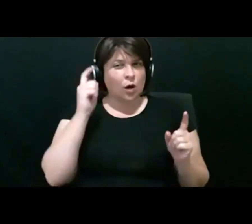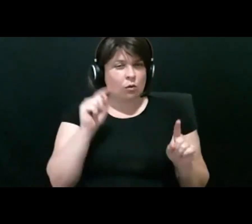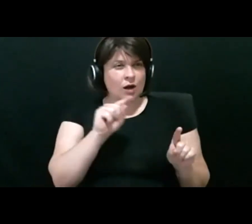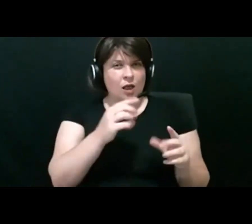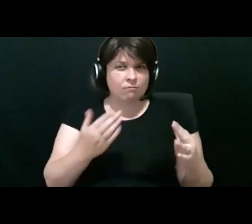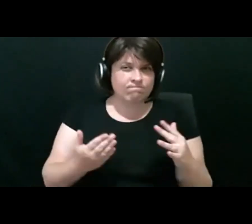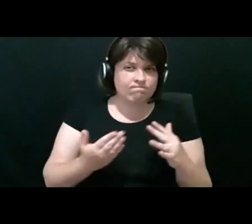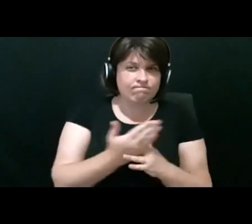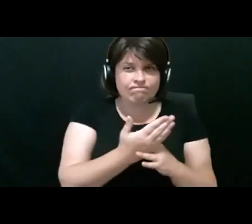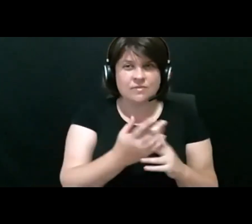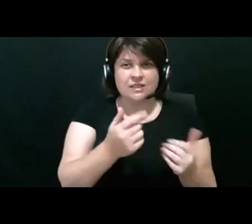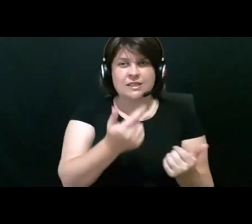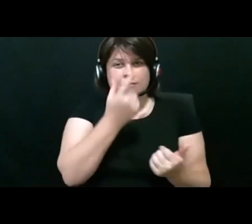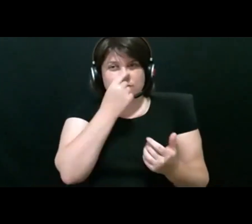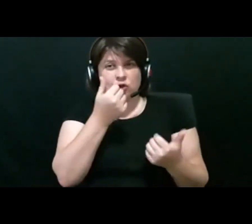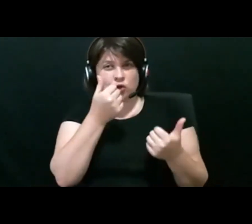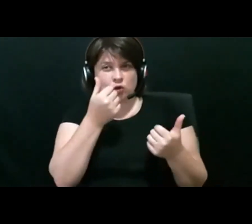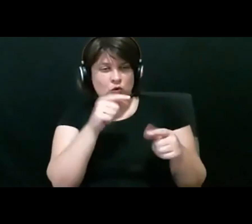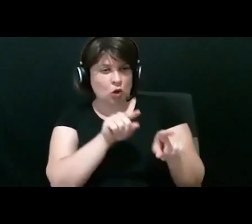Do you have any other suggestions for communicating with this student?